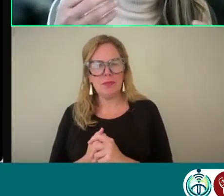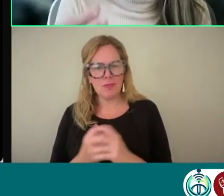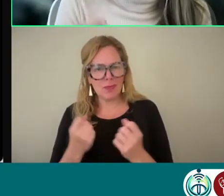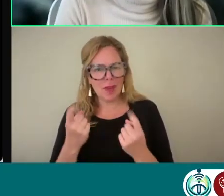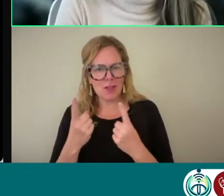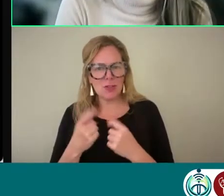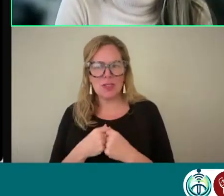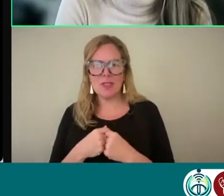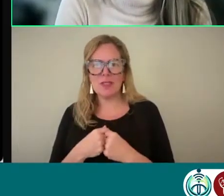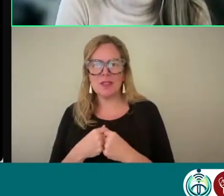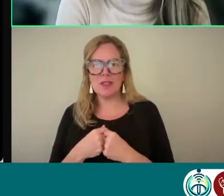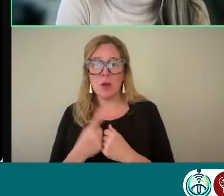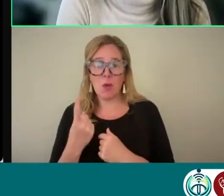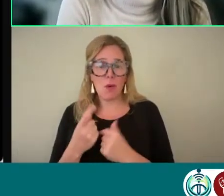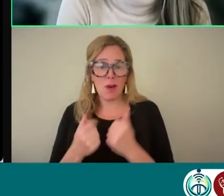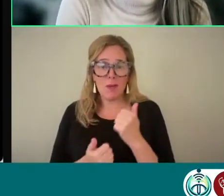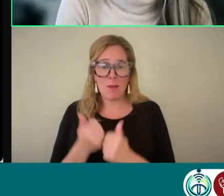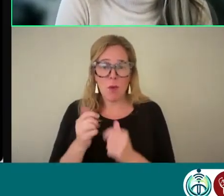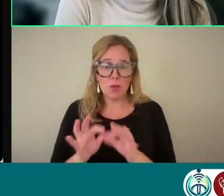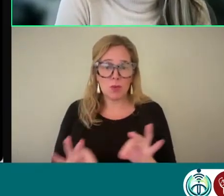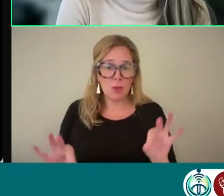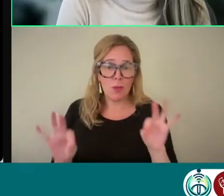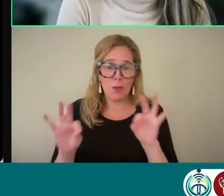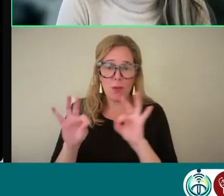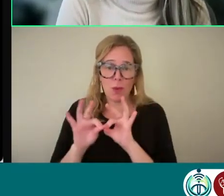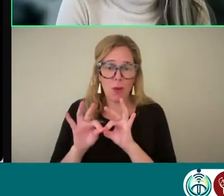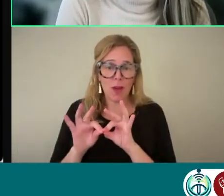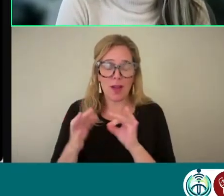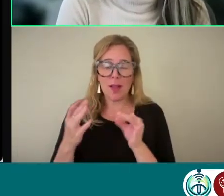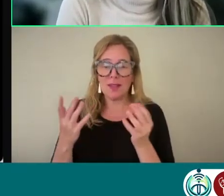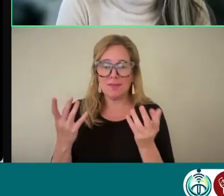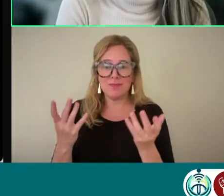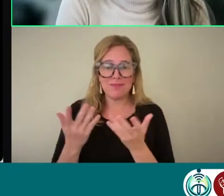the most important things that you can do is just to make someone feel comfortable,